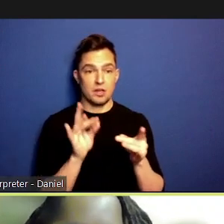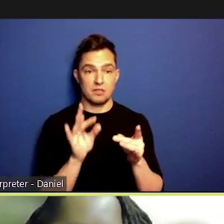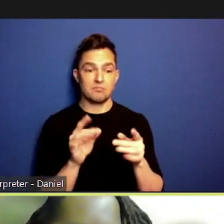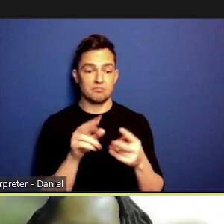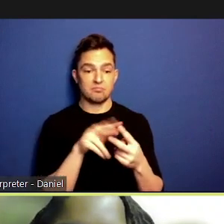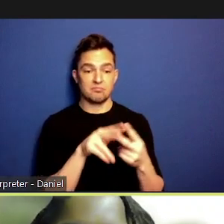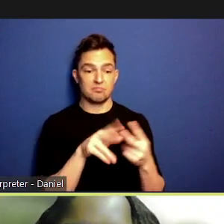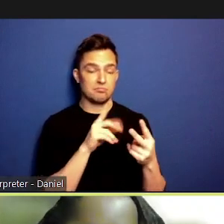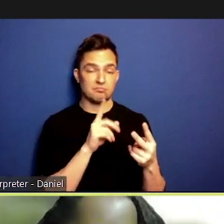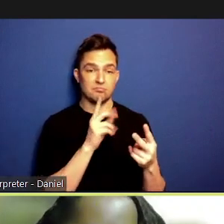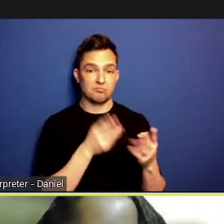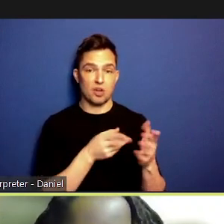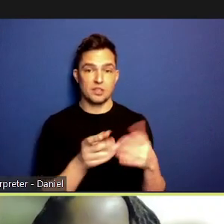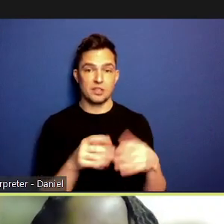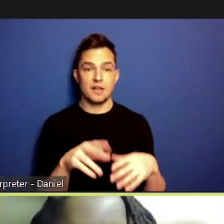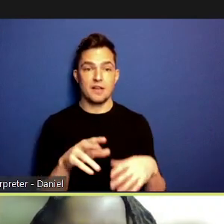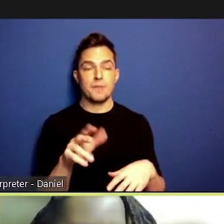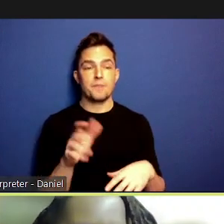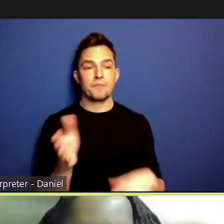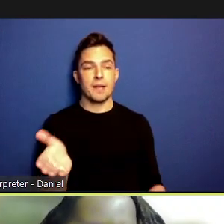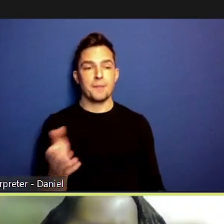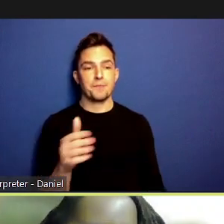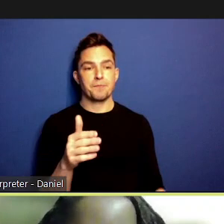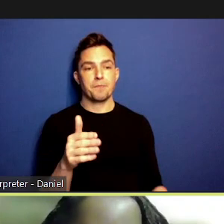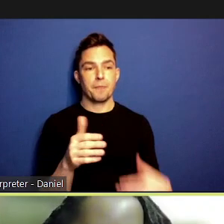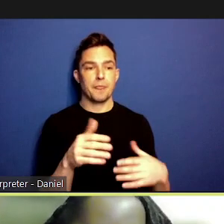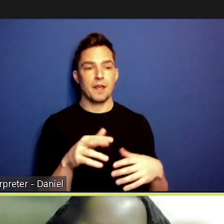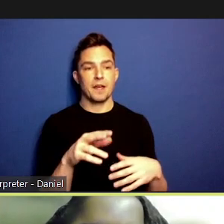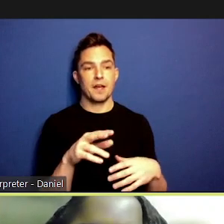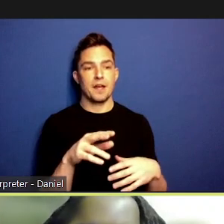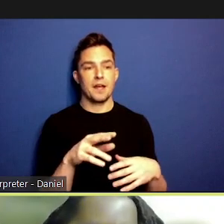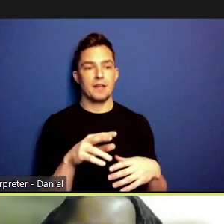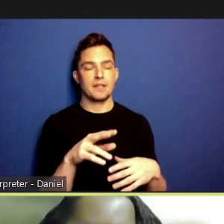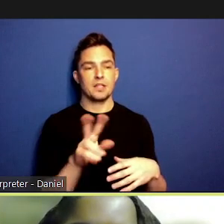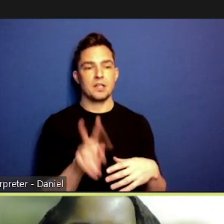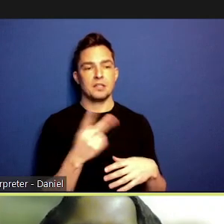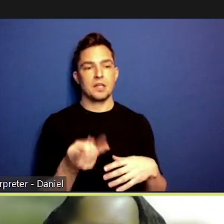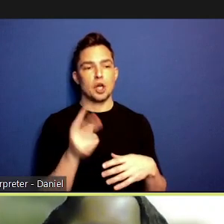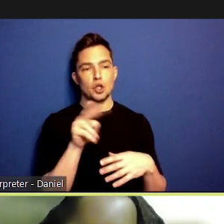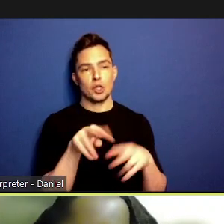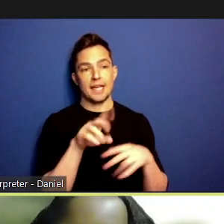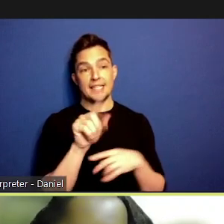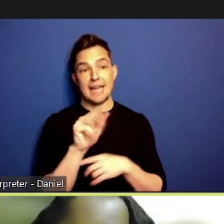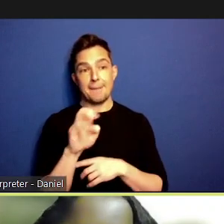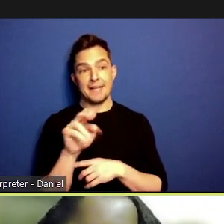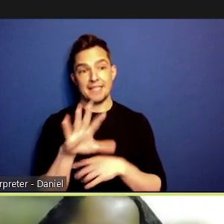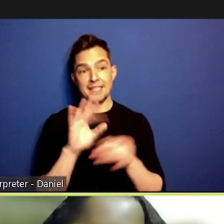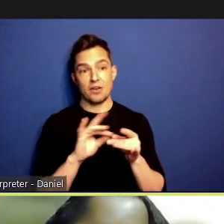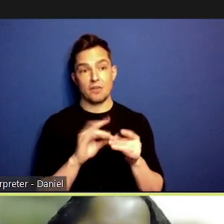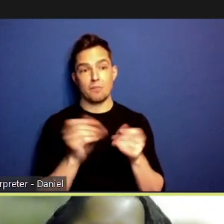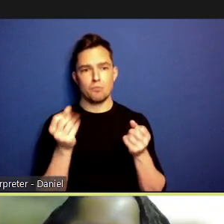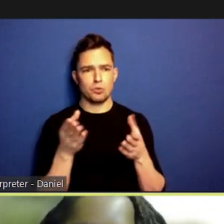Flipping over to look at Damien's narrative, there was multiple entry points where any